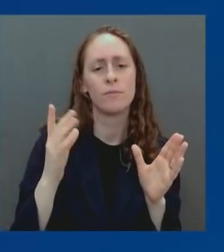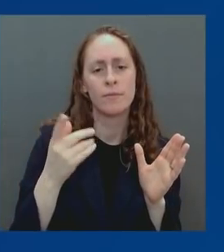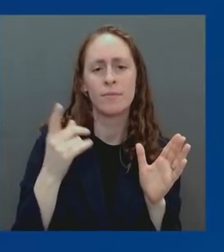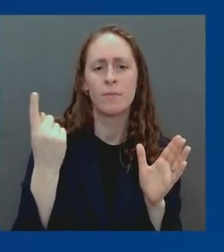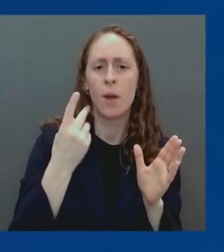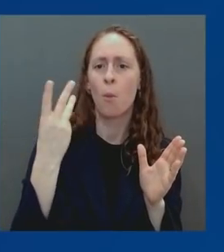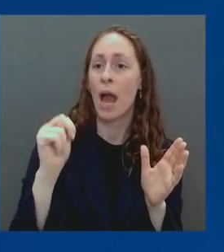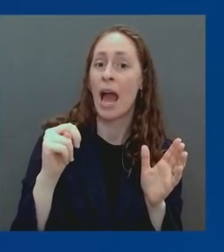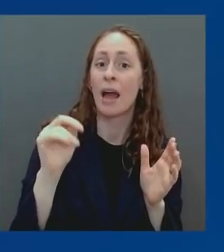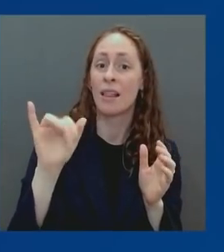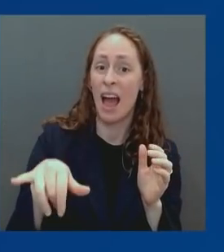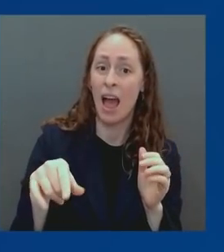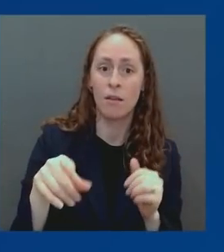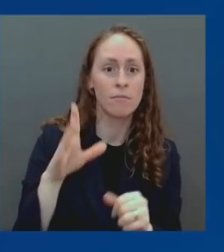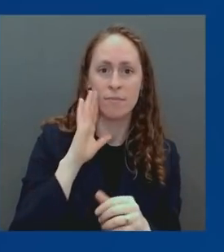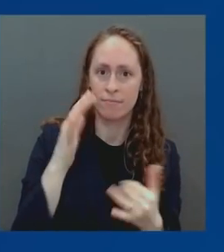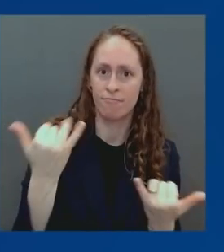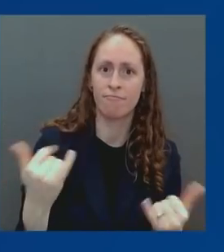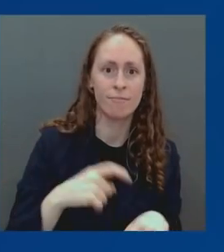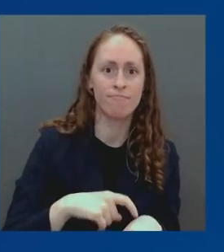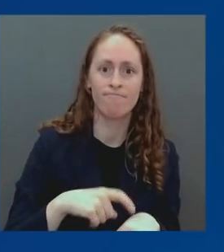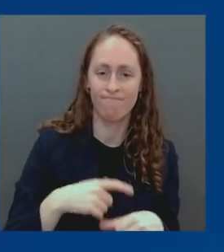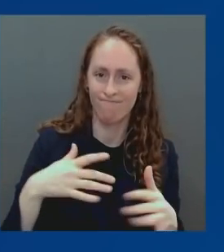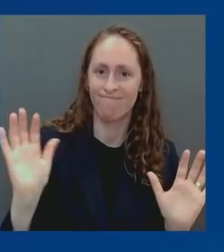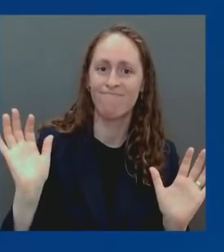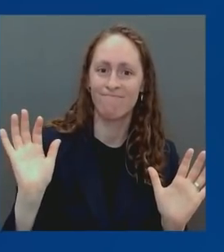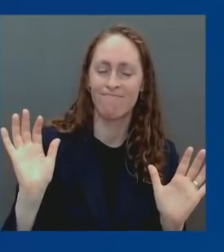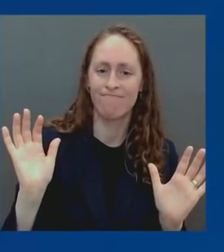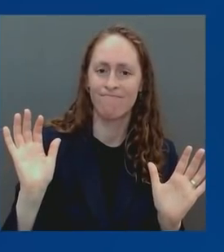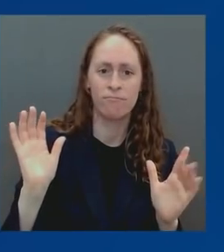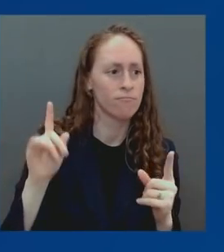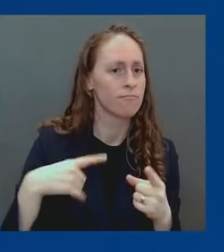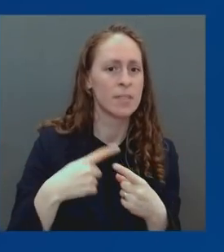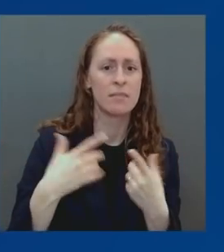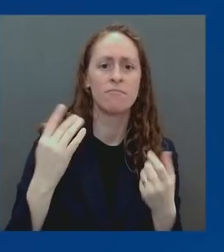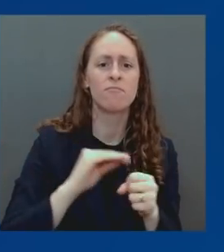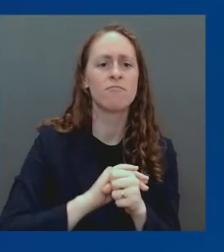And if not, you know, why not? What else do you need to know? Mr. Zients: Dr. Fauci.